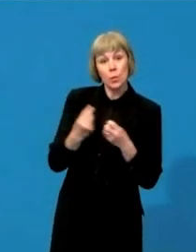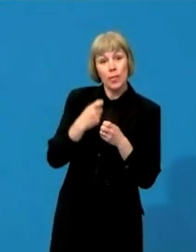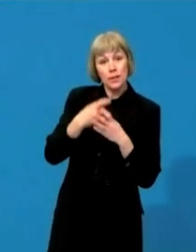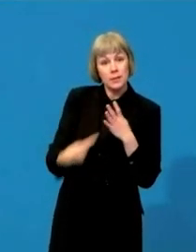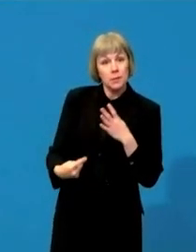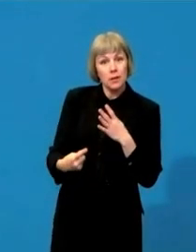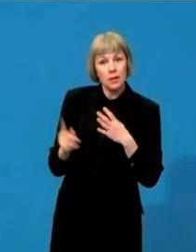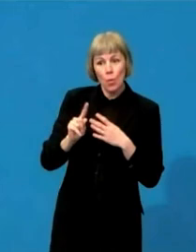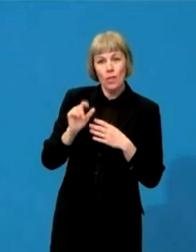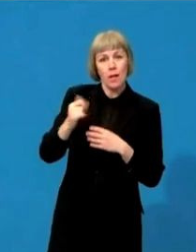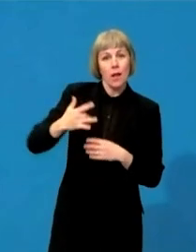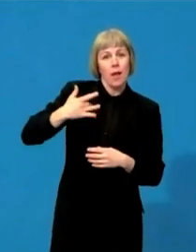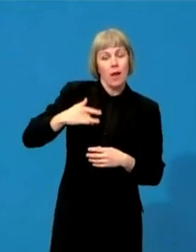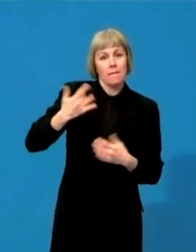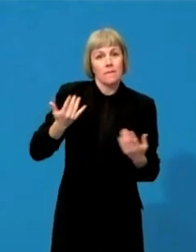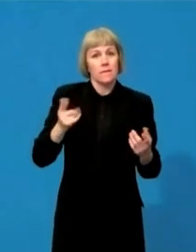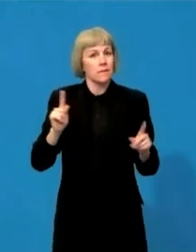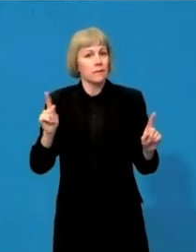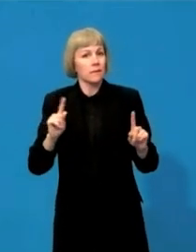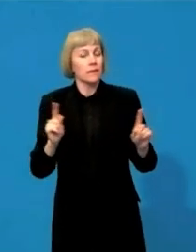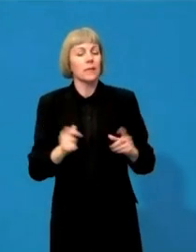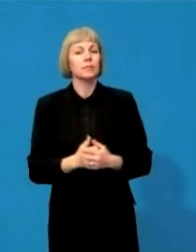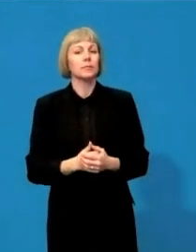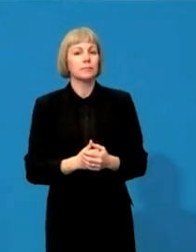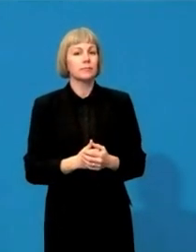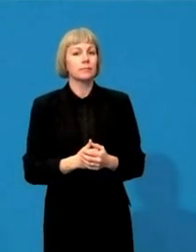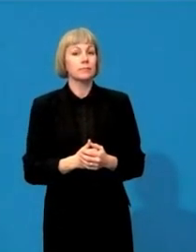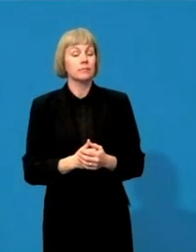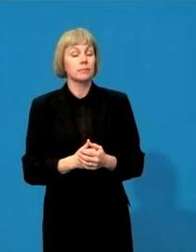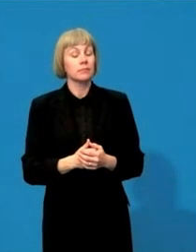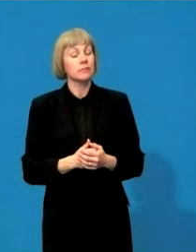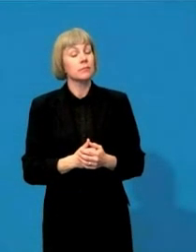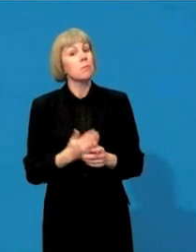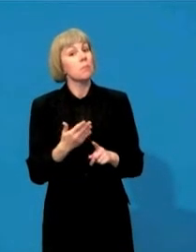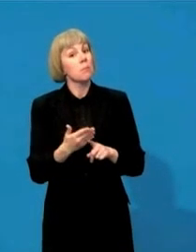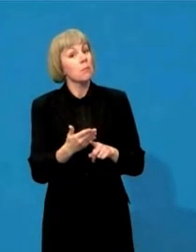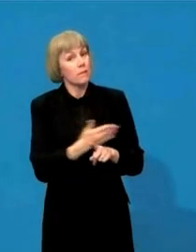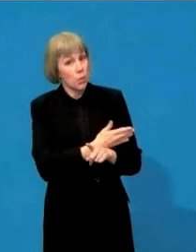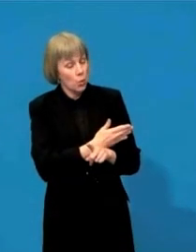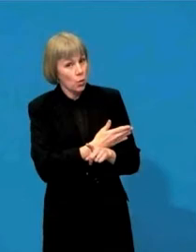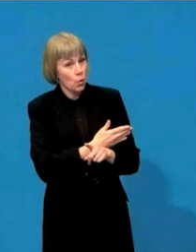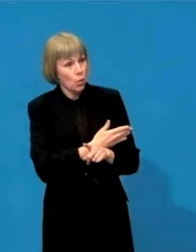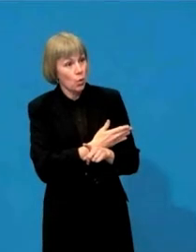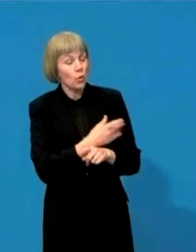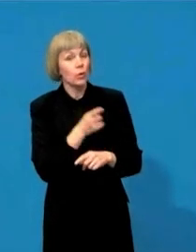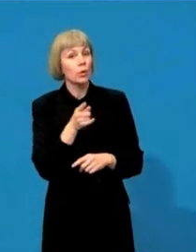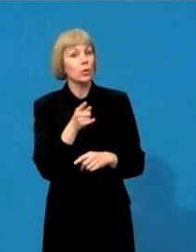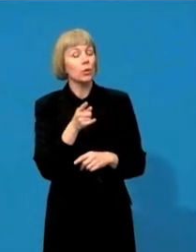the Valley. MS CARTER: Well, earlier, you would have heard, you know, we had a lady